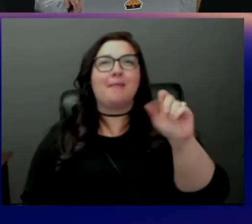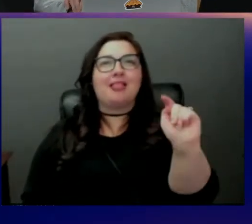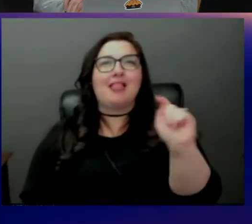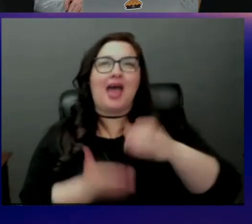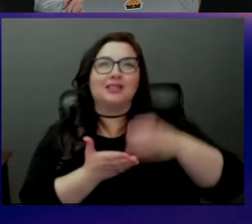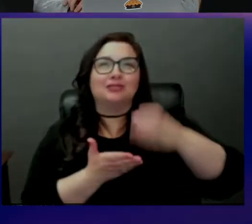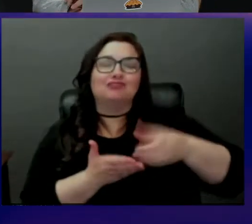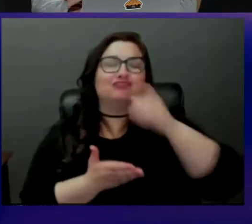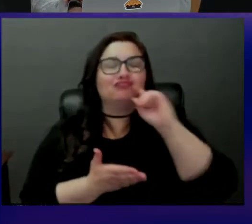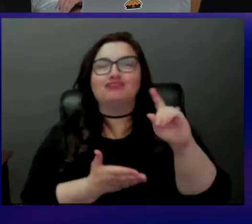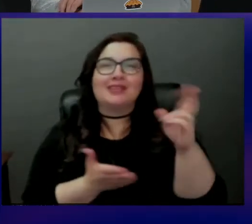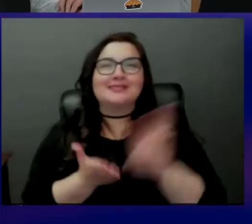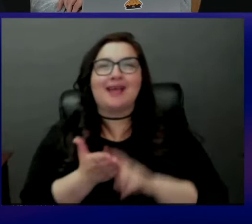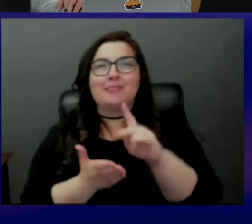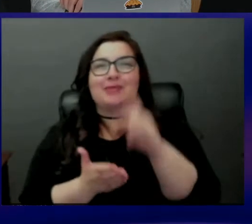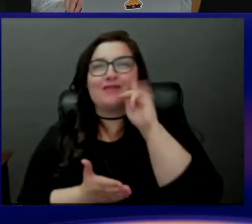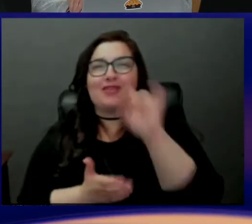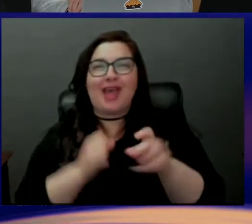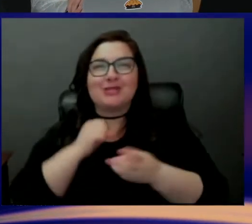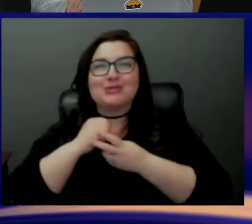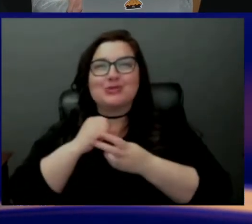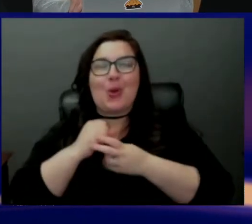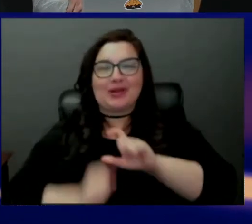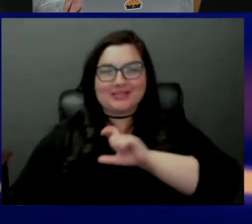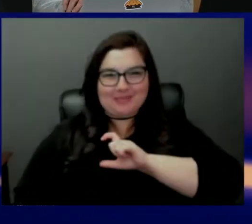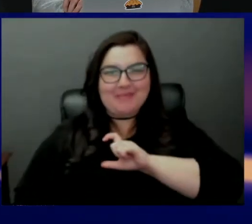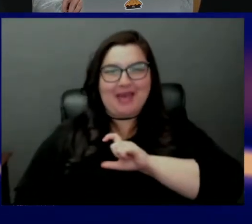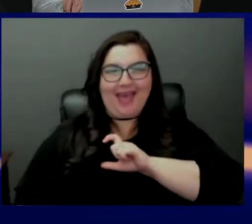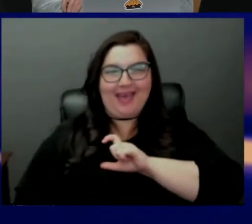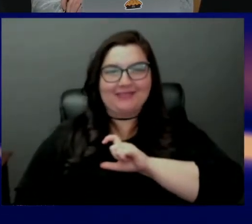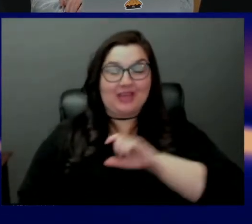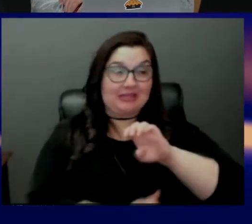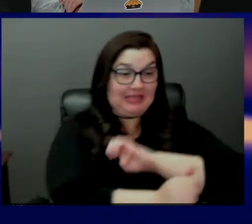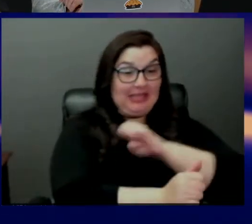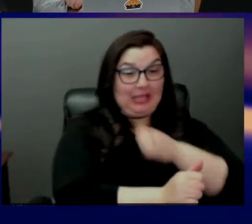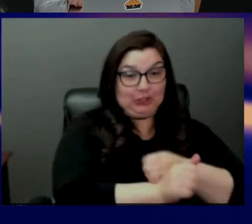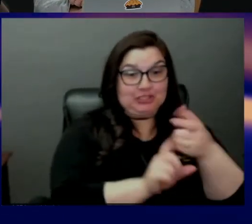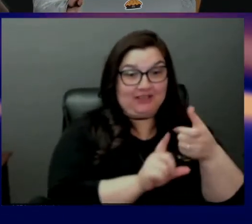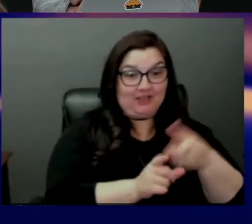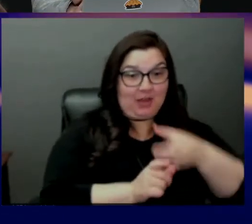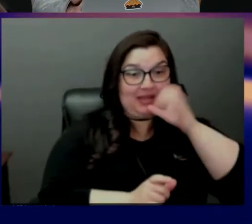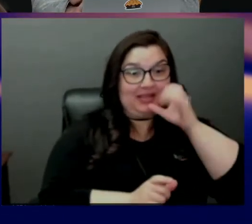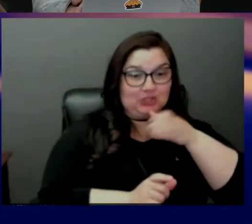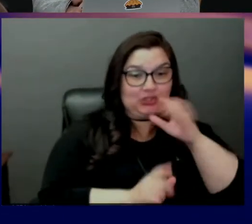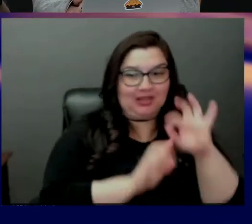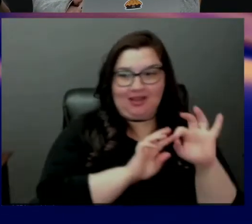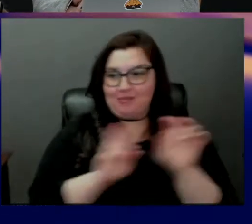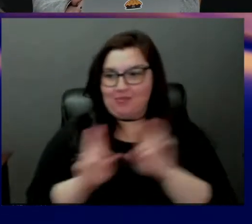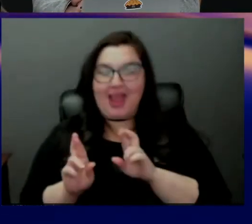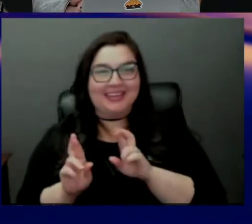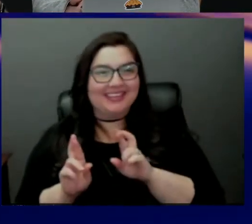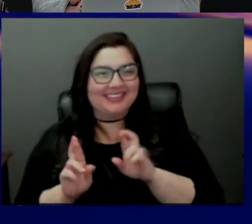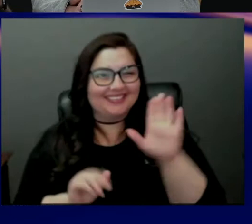I'm gonna get the energy from that blast. Yes, absolutely. So you mentioned the next time,